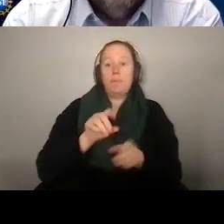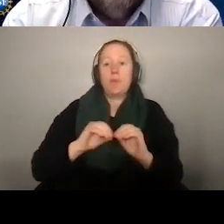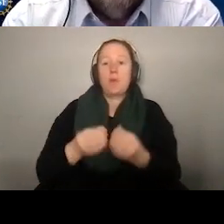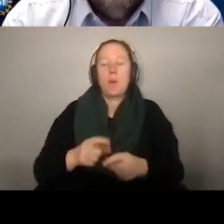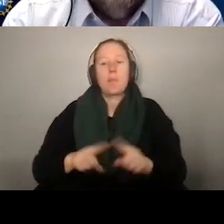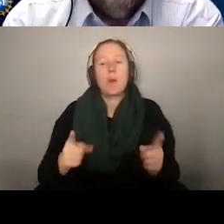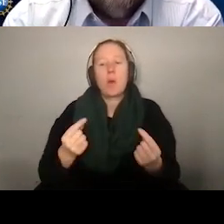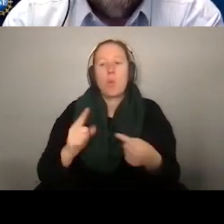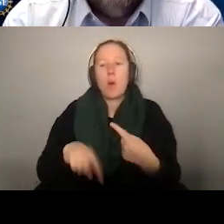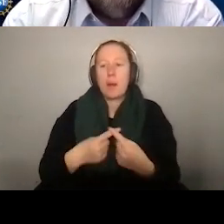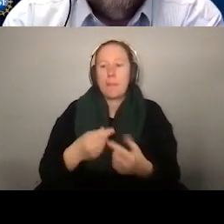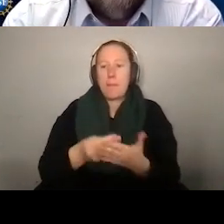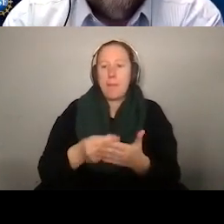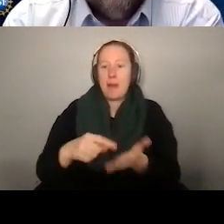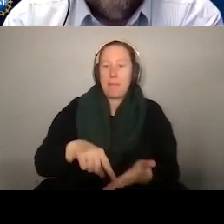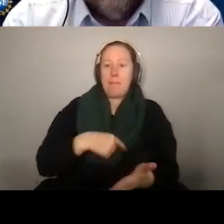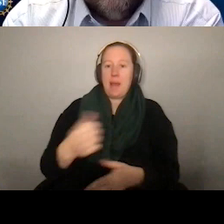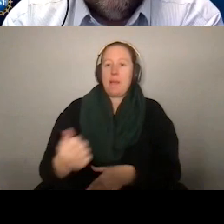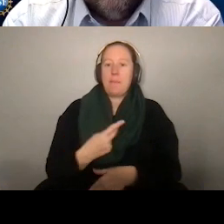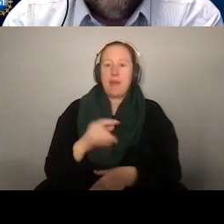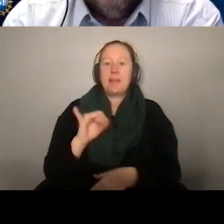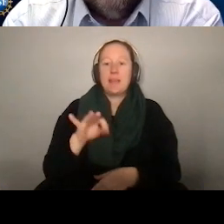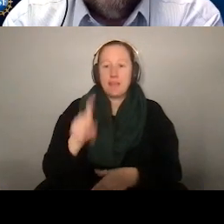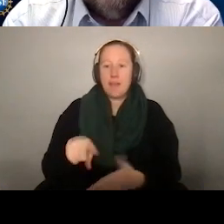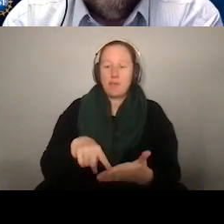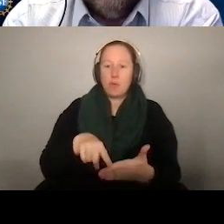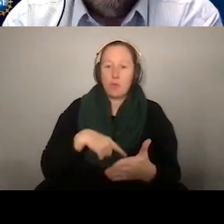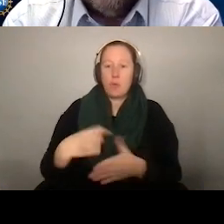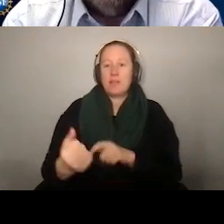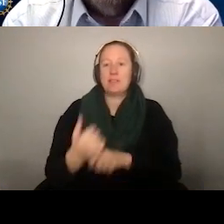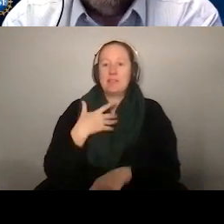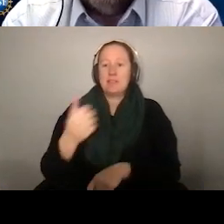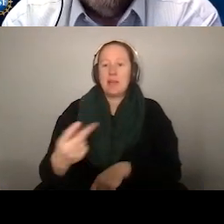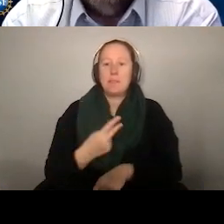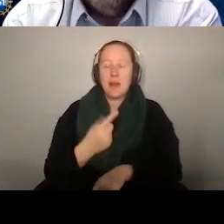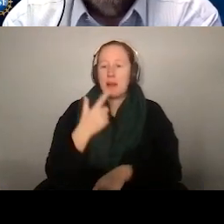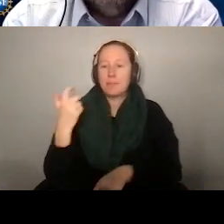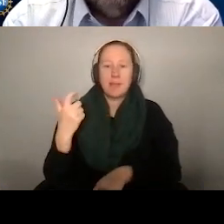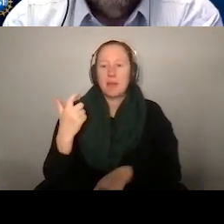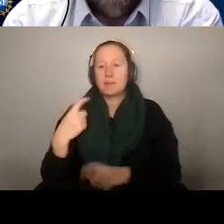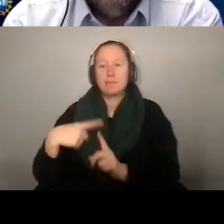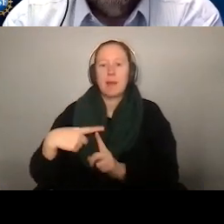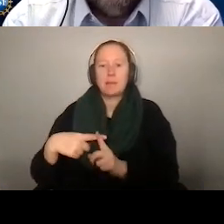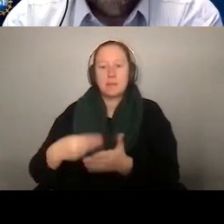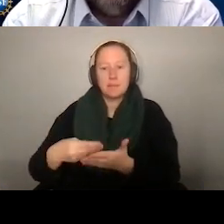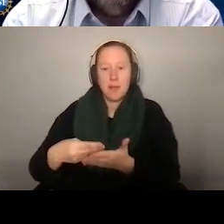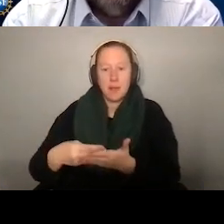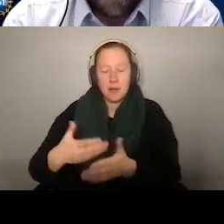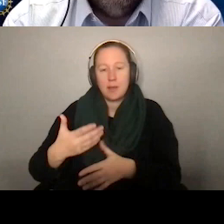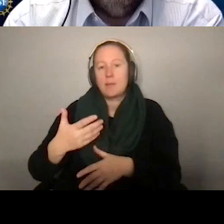If your organization needs to remit funds to NSF due to a positive cash on hand balance. The remittance can be completed in one of